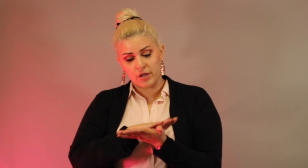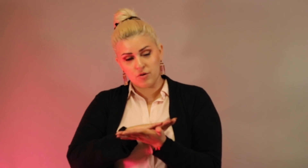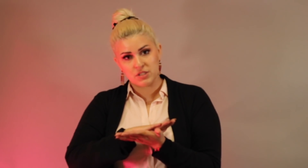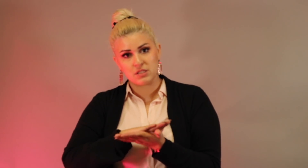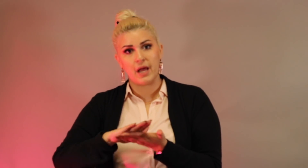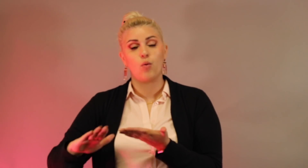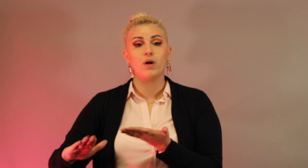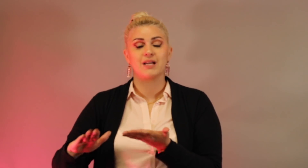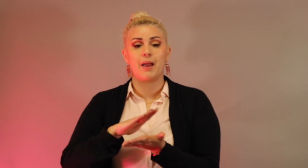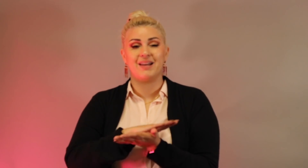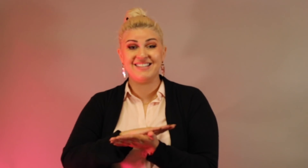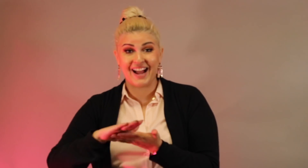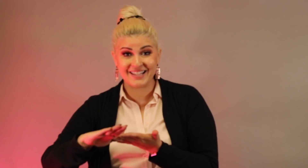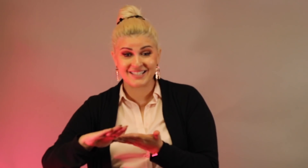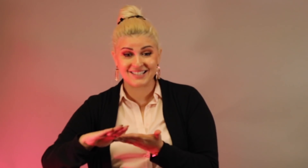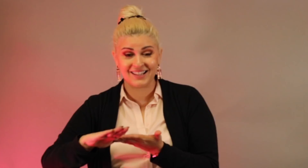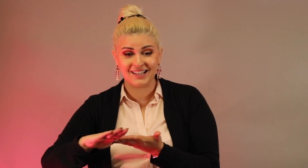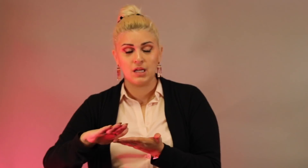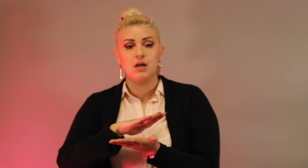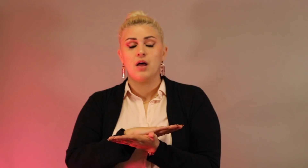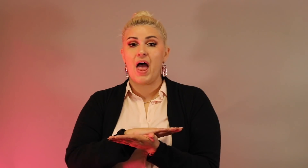You're gonna go slide it one time, nice.